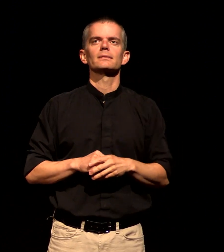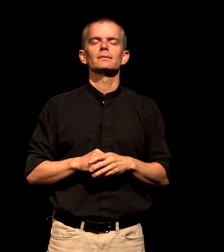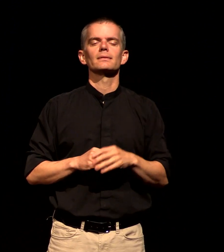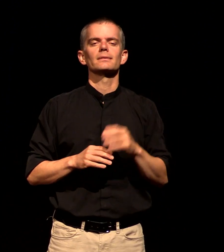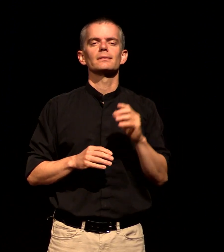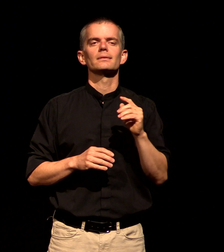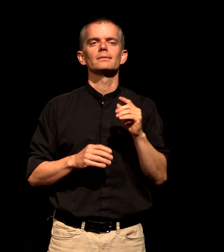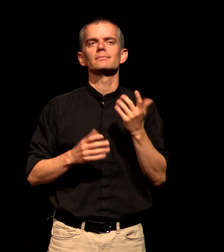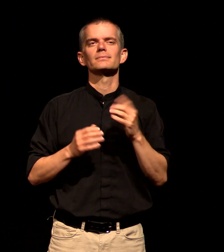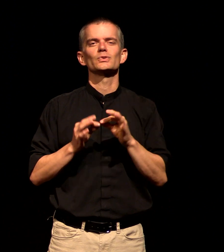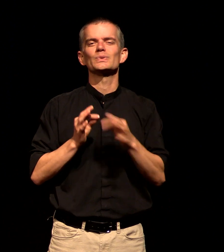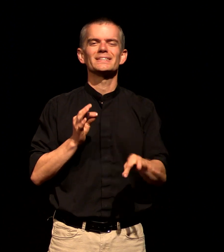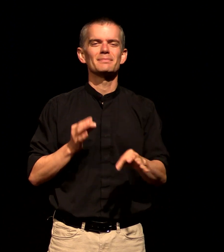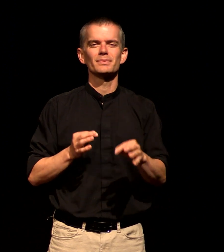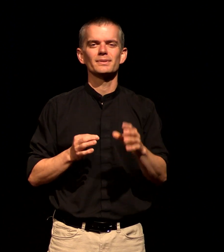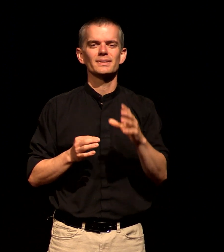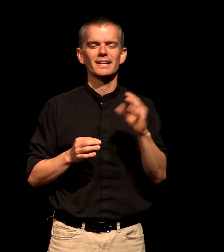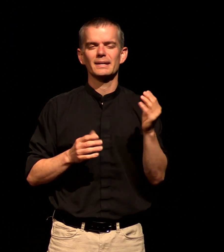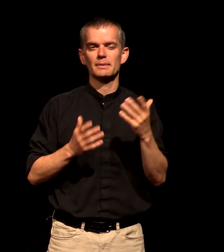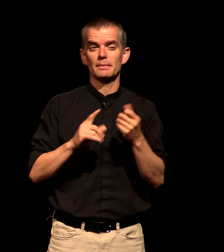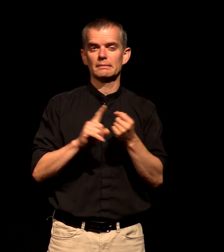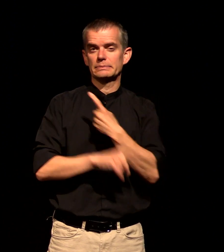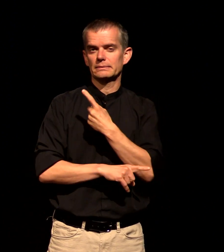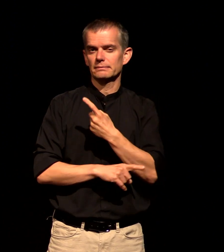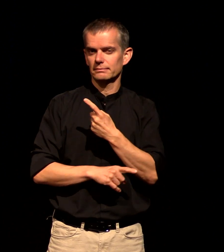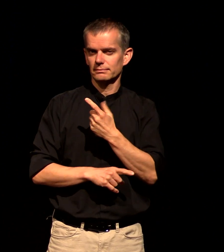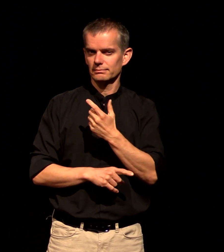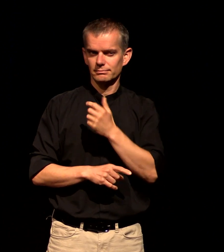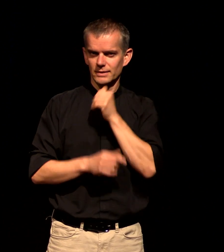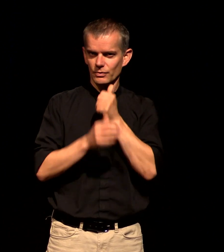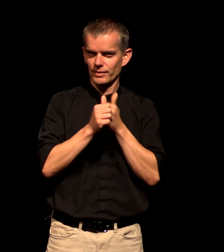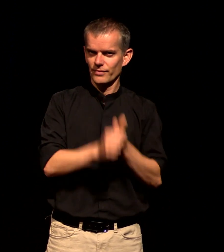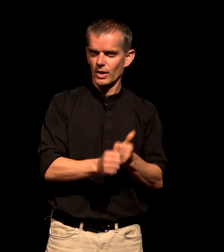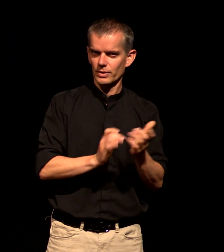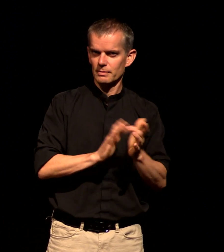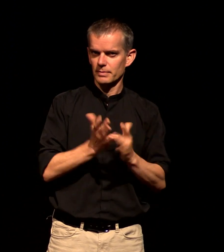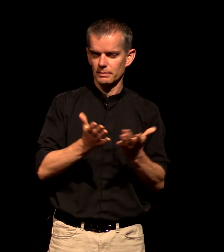see that Asaph is not rushing into a quick solution. He's not